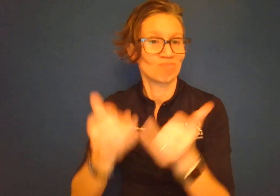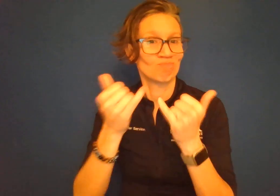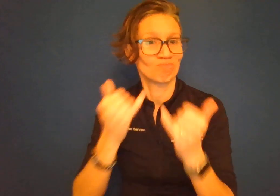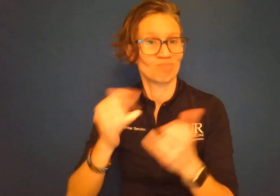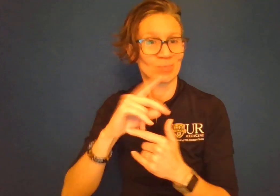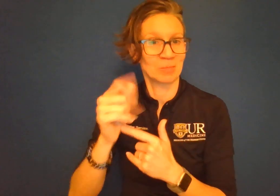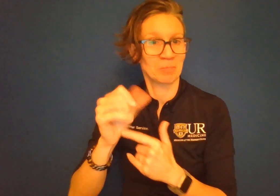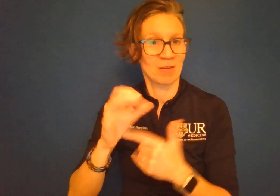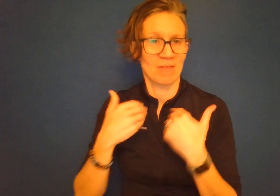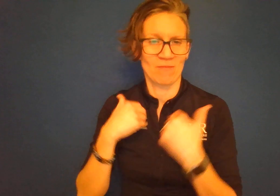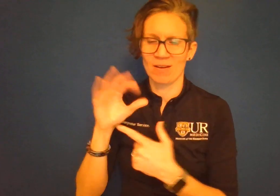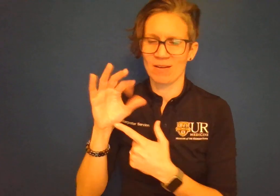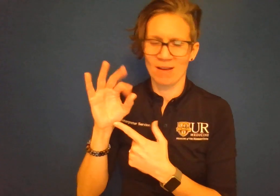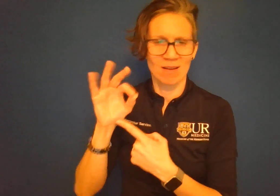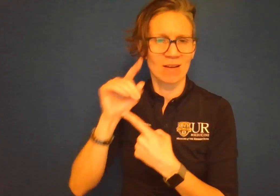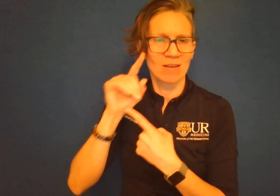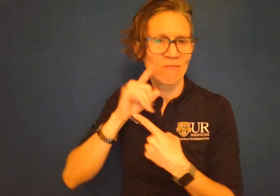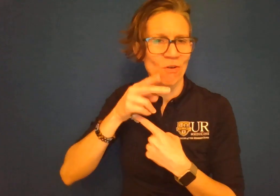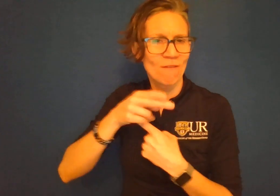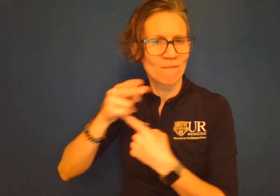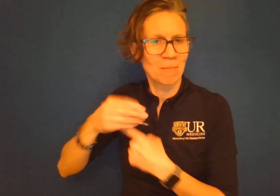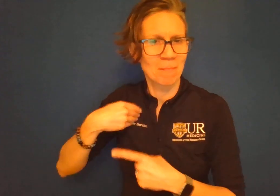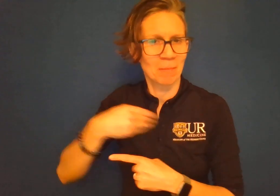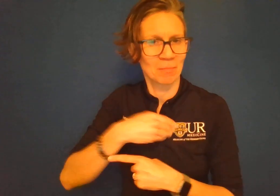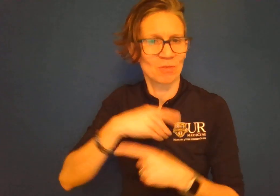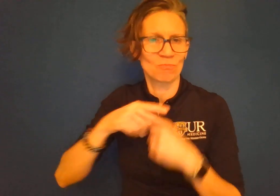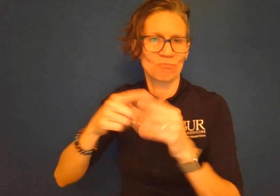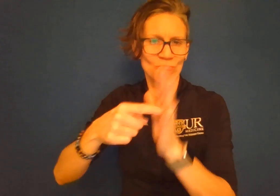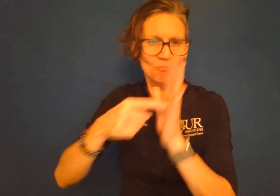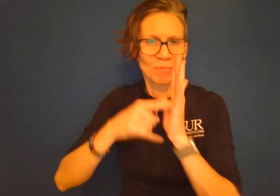Now DPAC has nine deaf and hard of hearing members representing